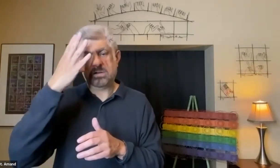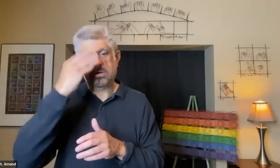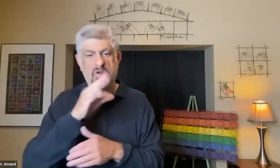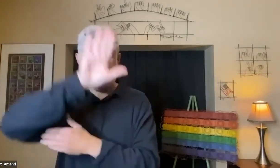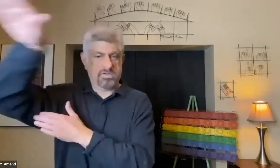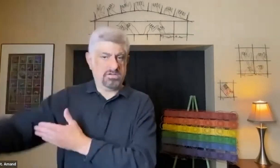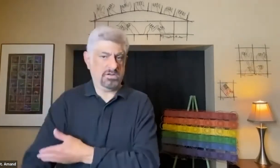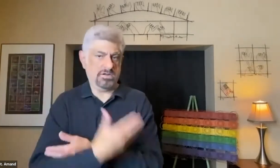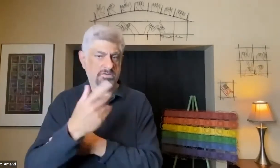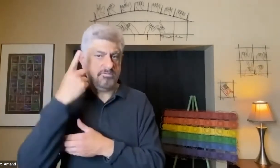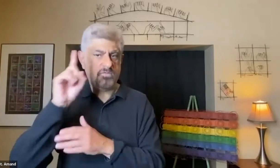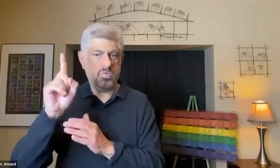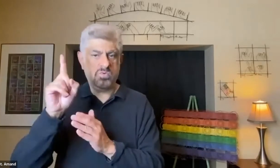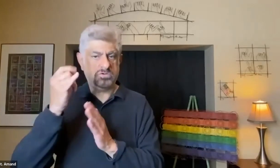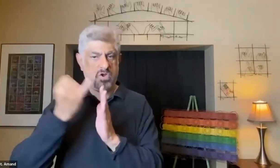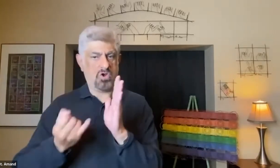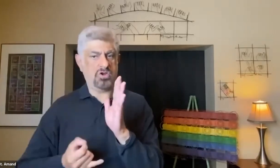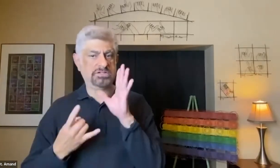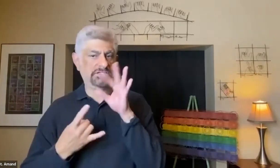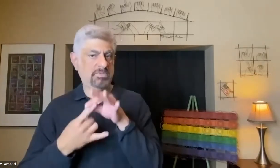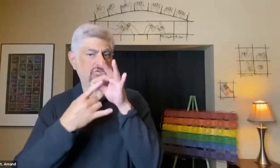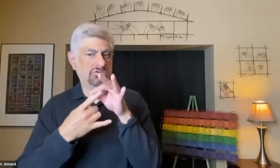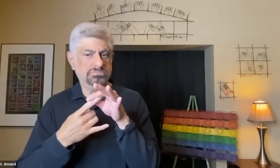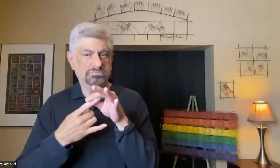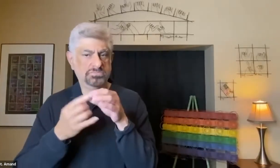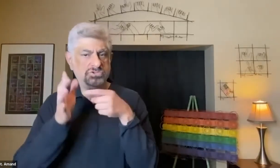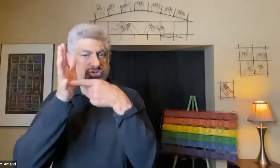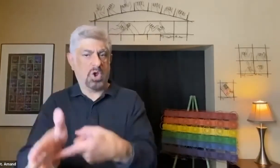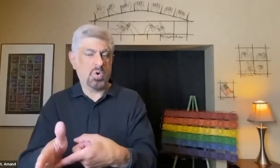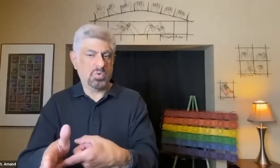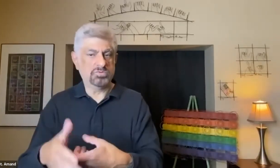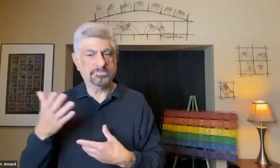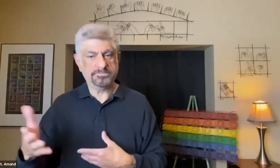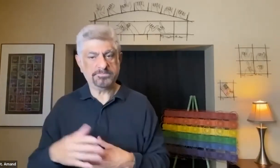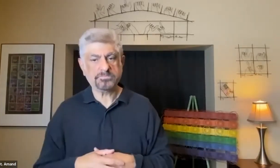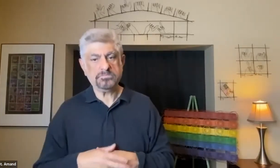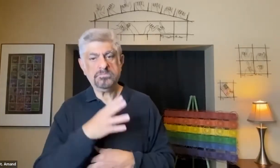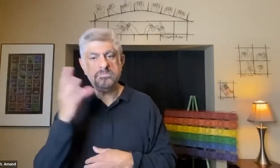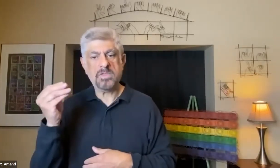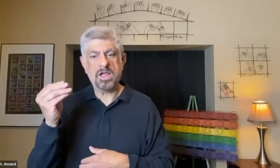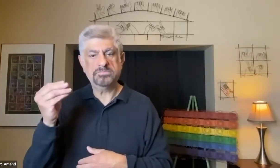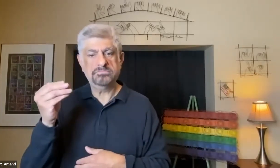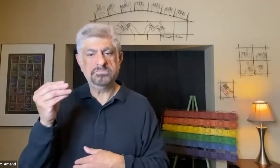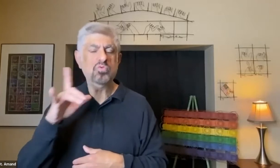he would stay overnight there, sleep overnight if there was some special art project